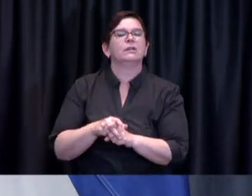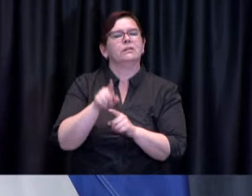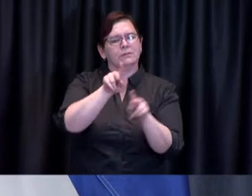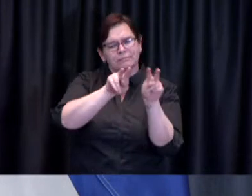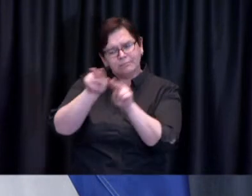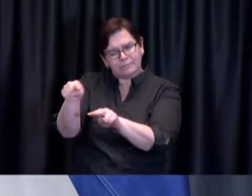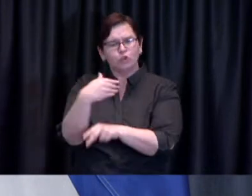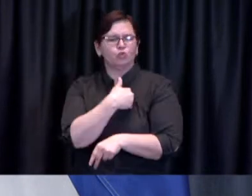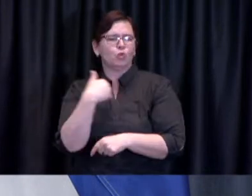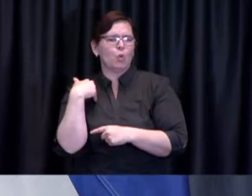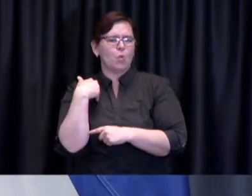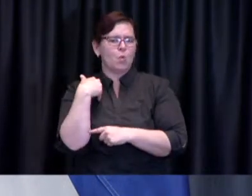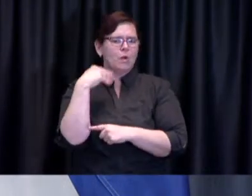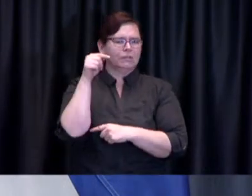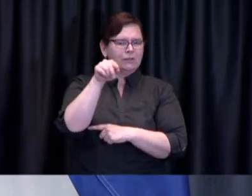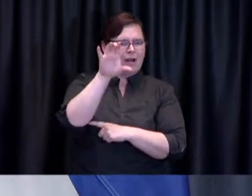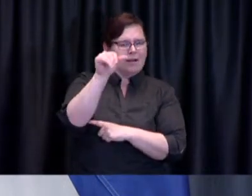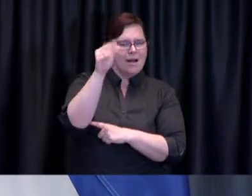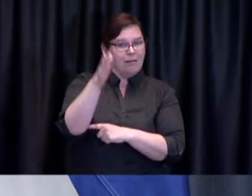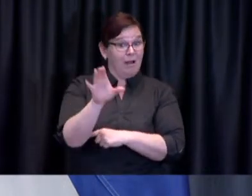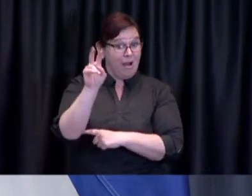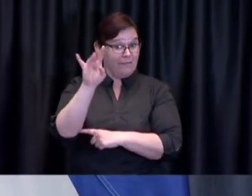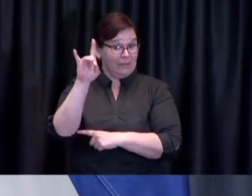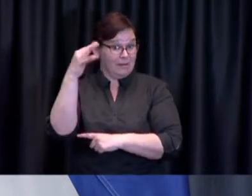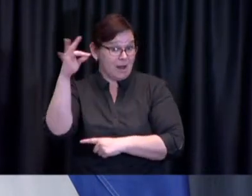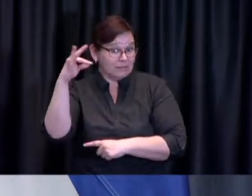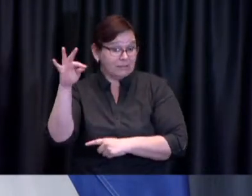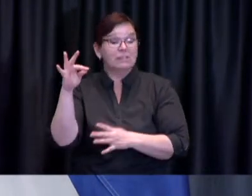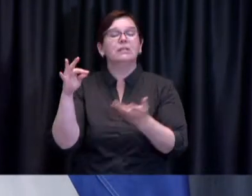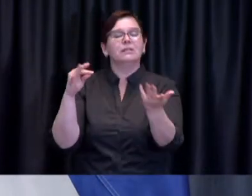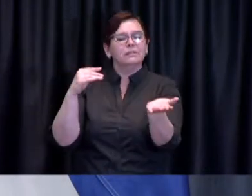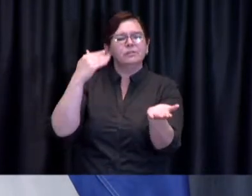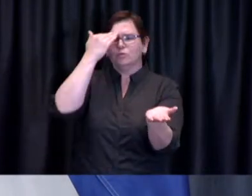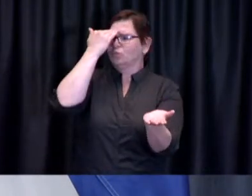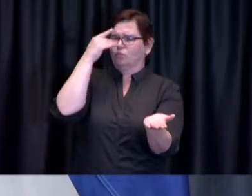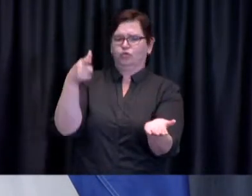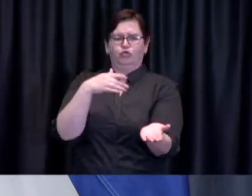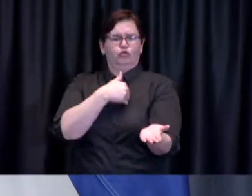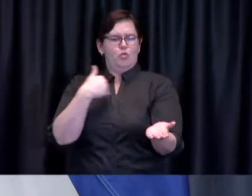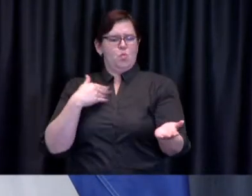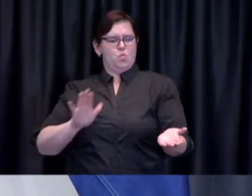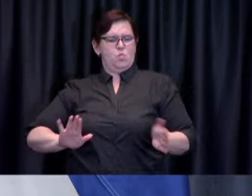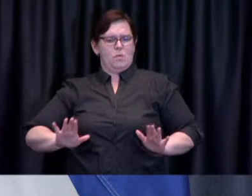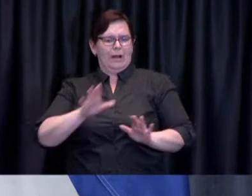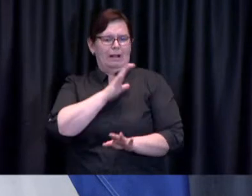appointments as you know the city run clinics are just a part of our overall vaccination effort the